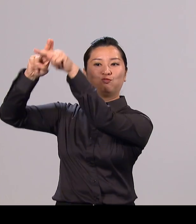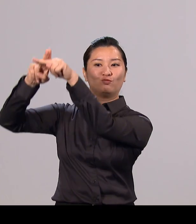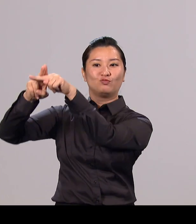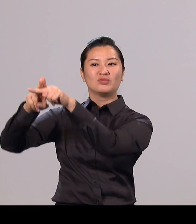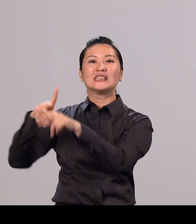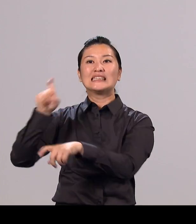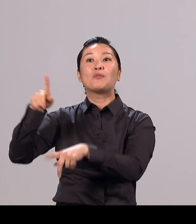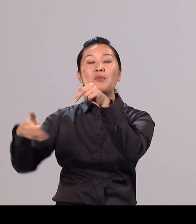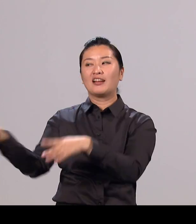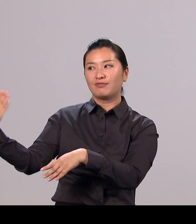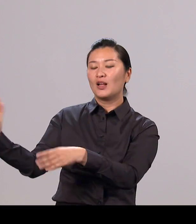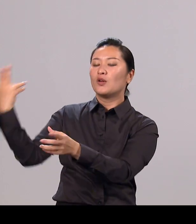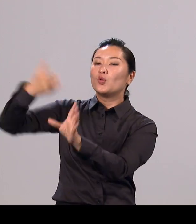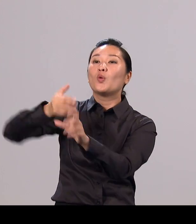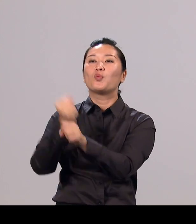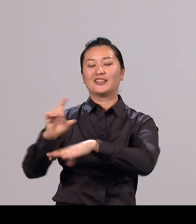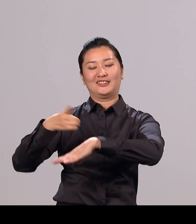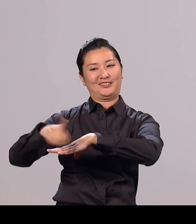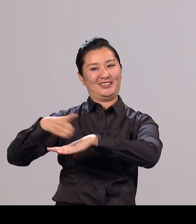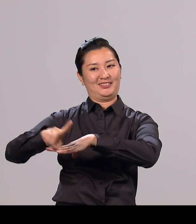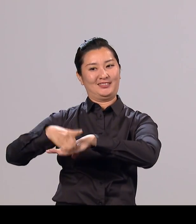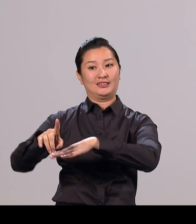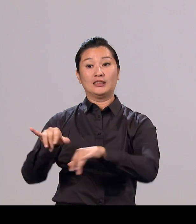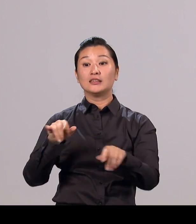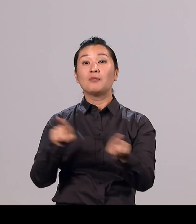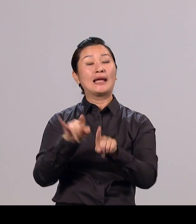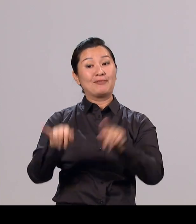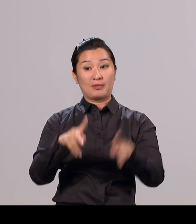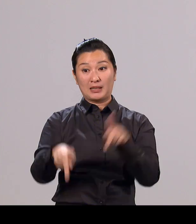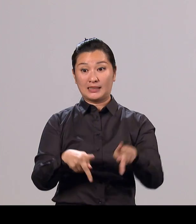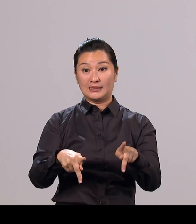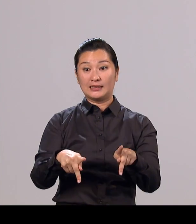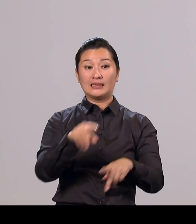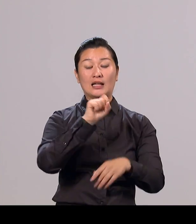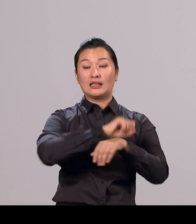if people are buying online all over Southeast Asia and Asia, we can be in that business.